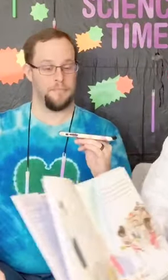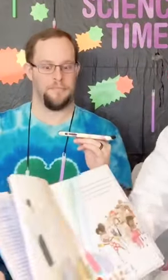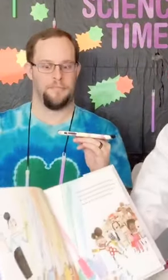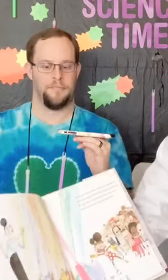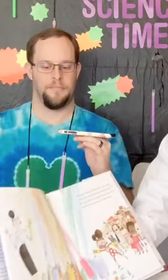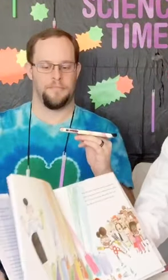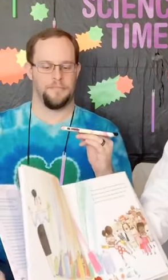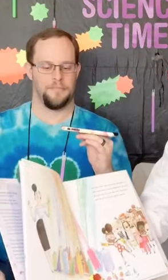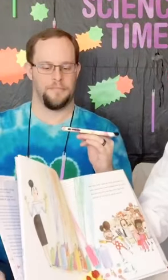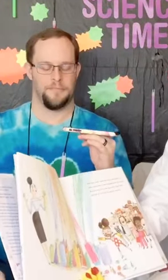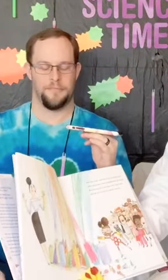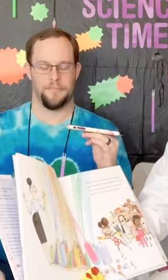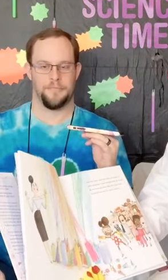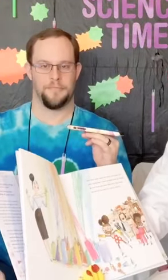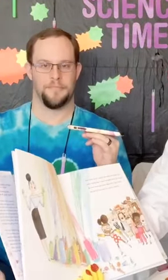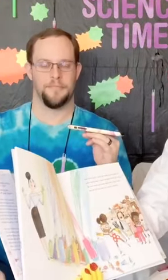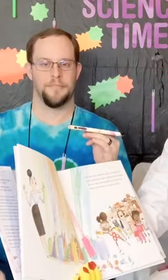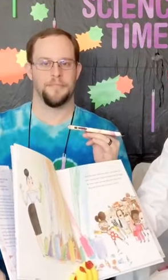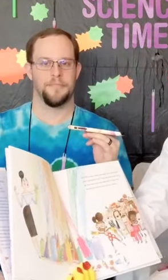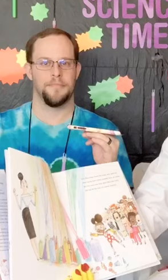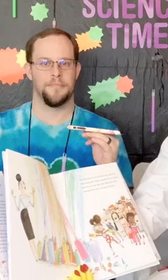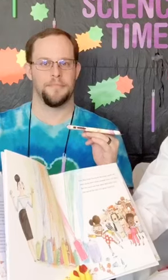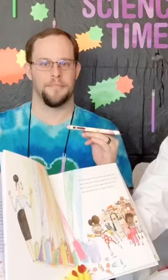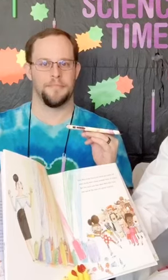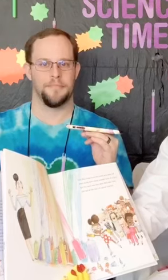Even Miss Greer found her hands were quite